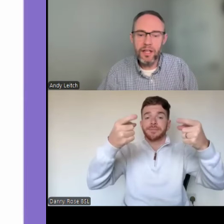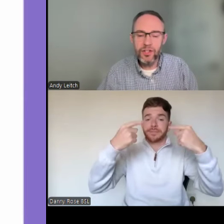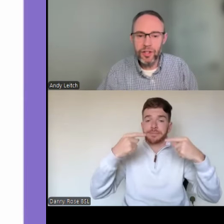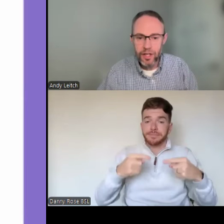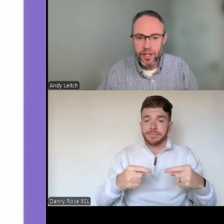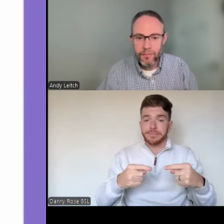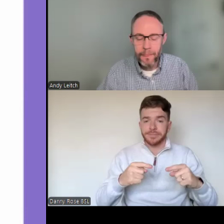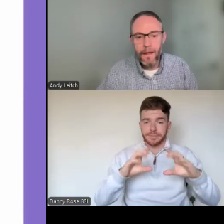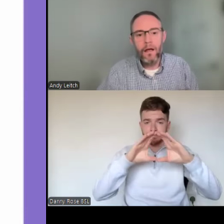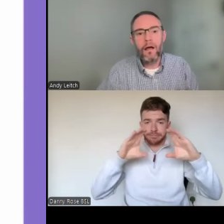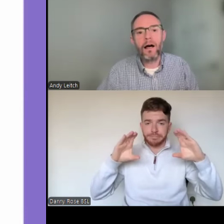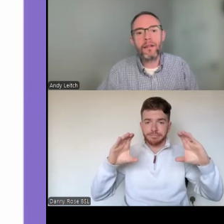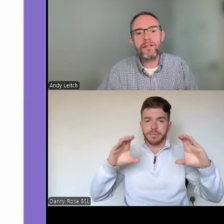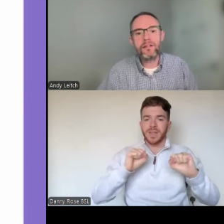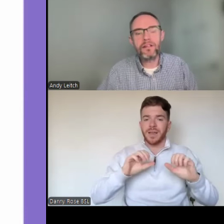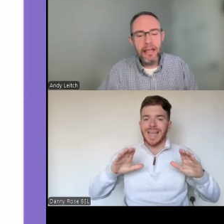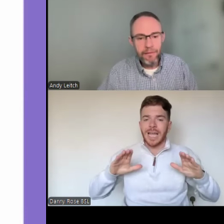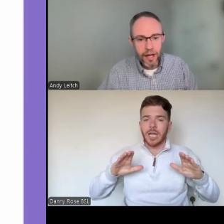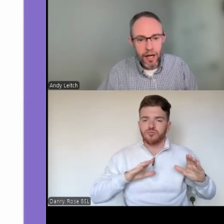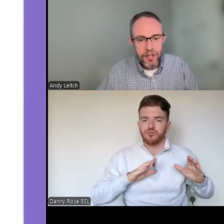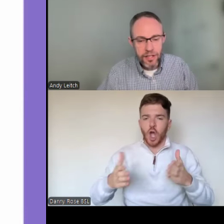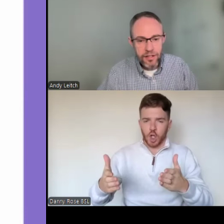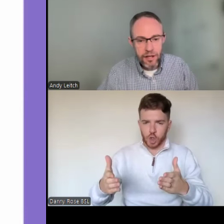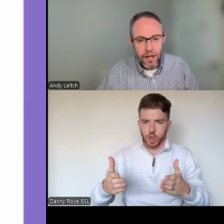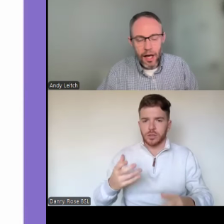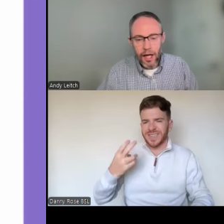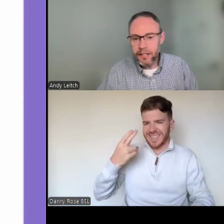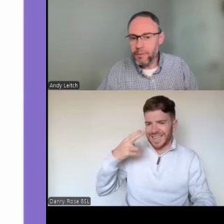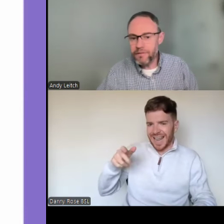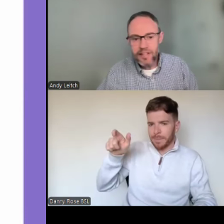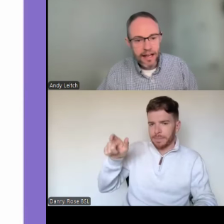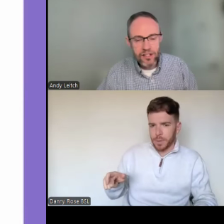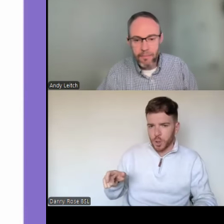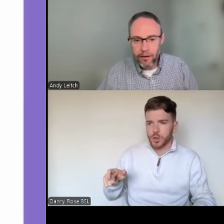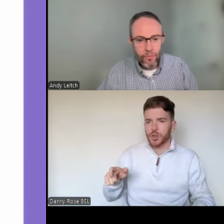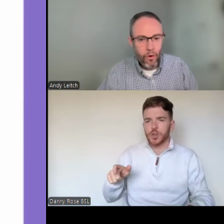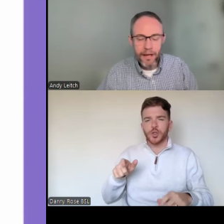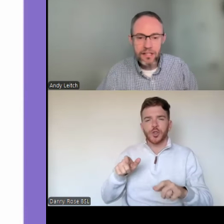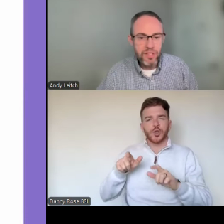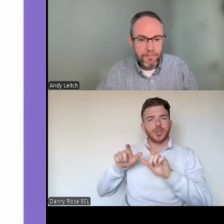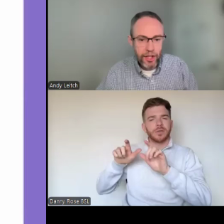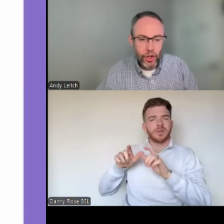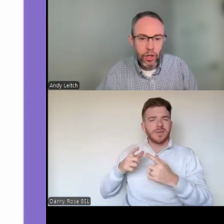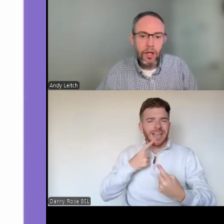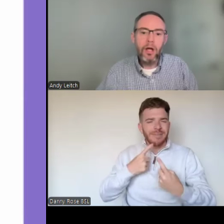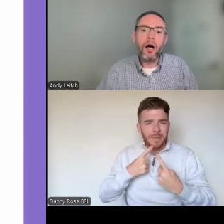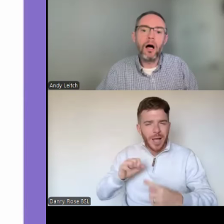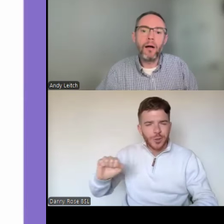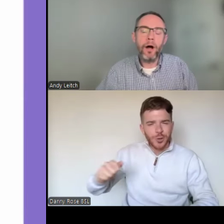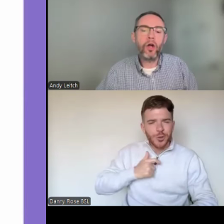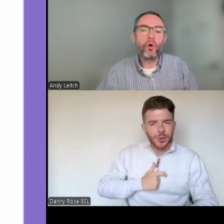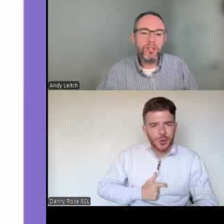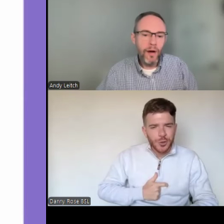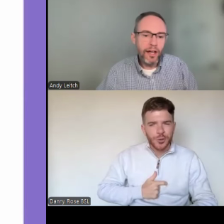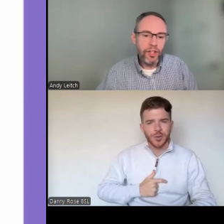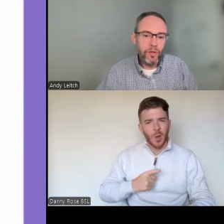the introduction, and this is the name of the artist, a little bit of text about them and what makes them special, a call to action,